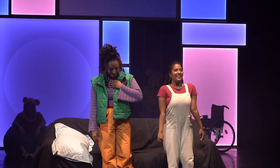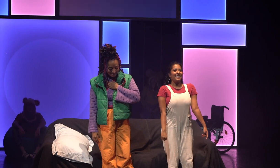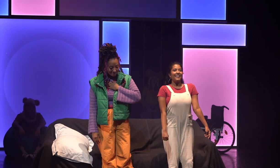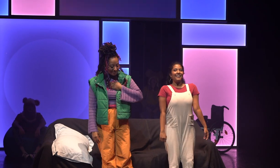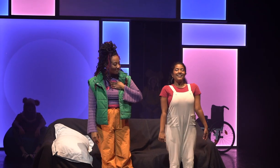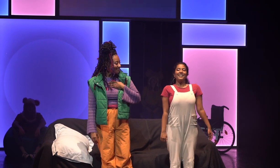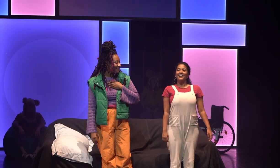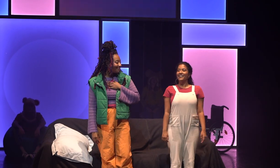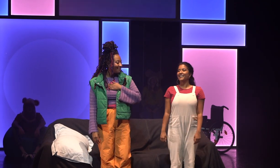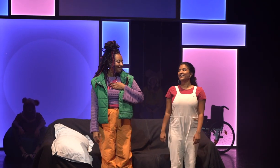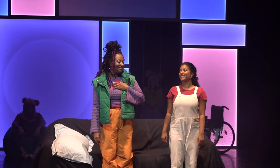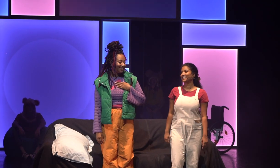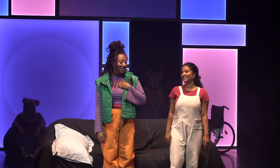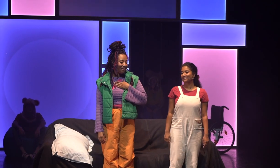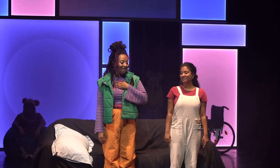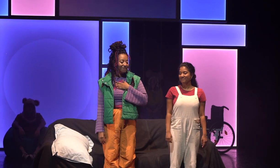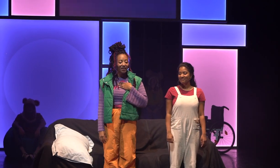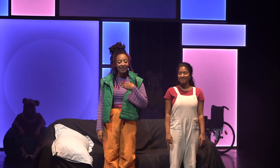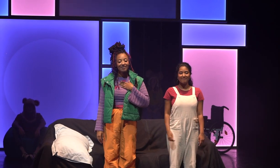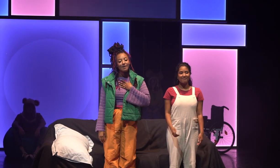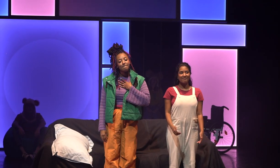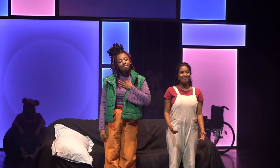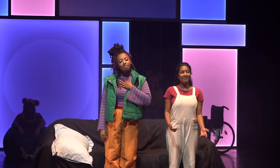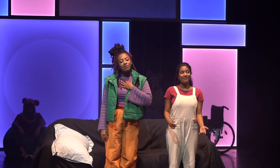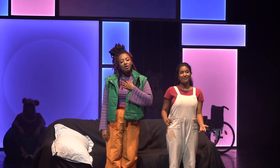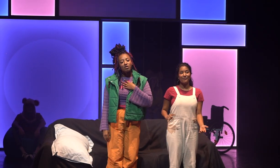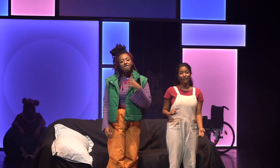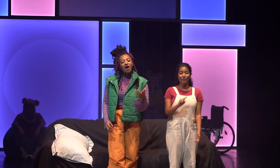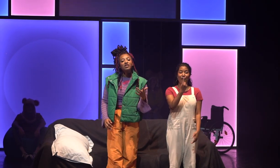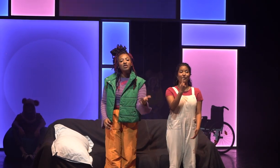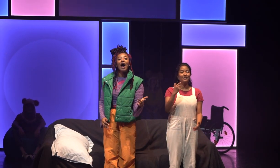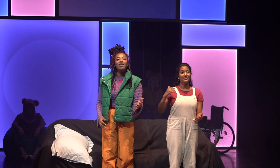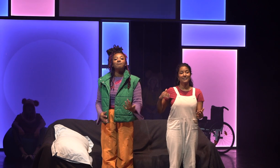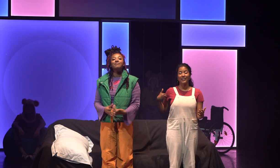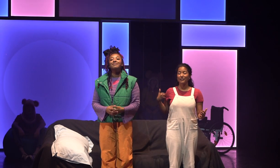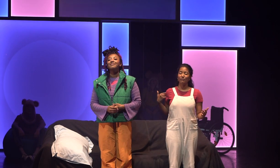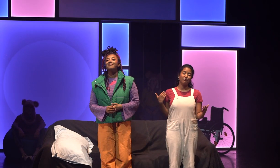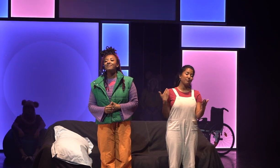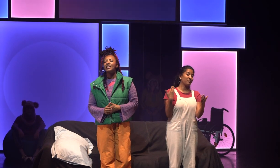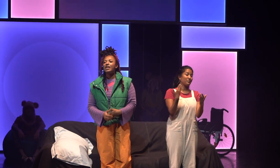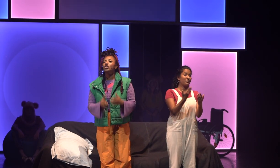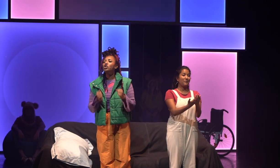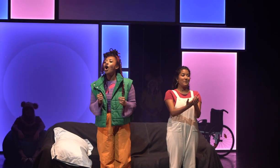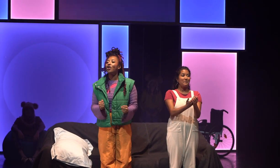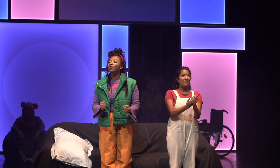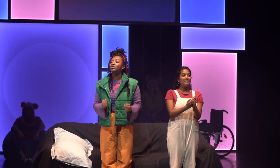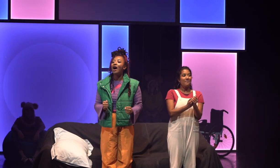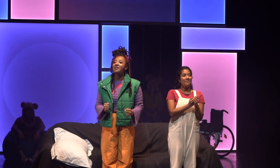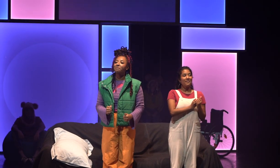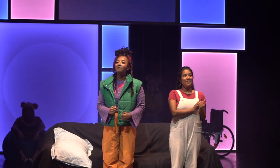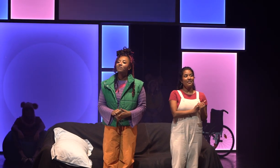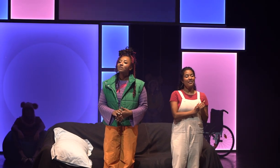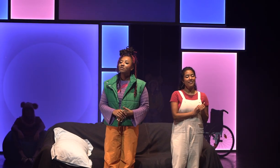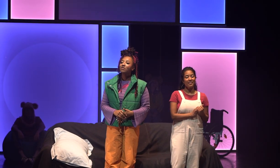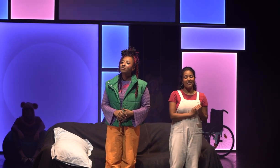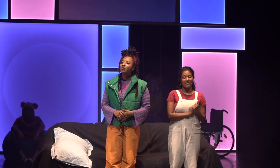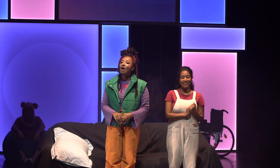For, like, the first time in a long time,